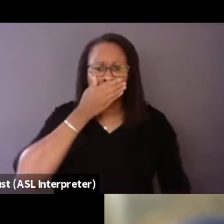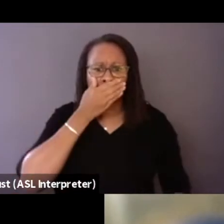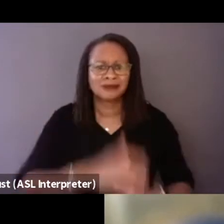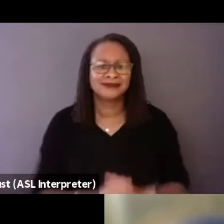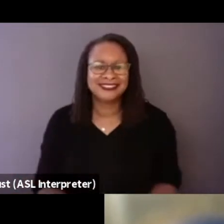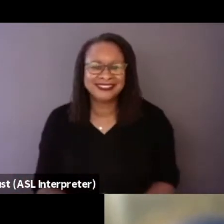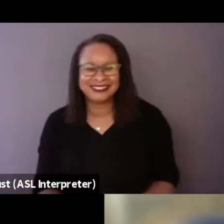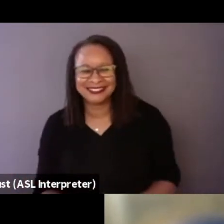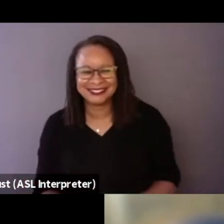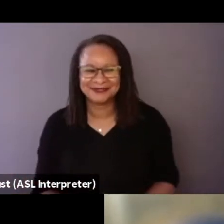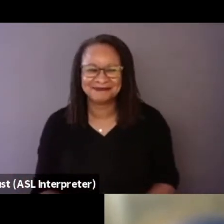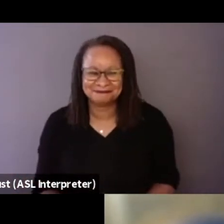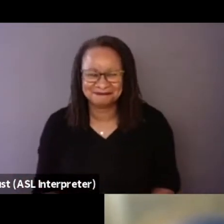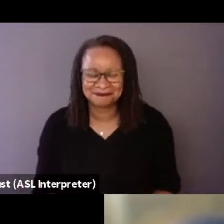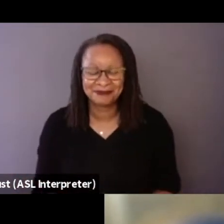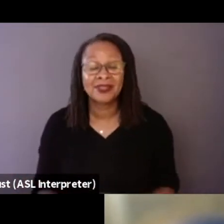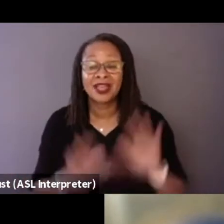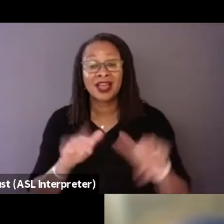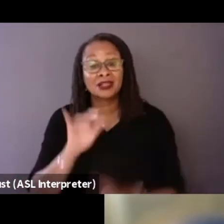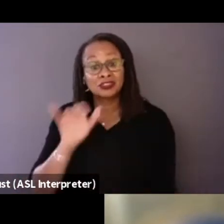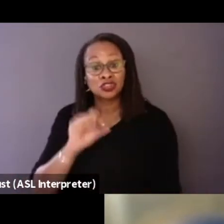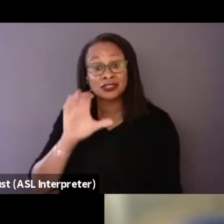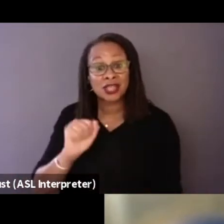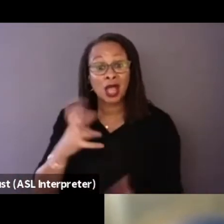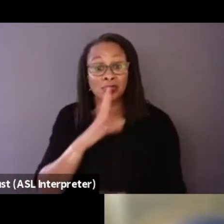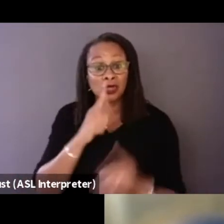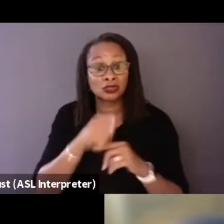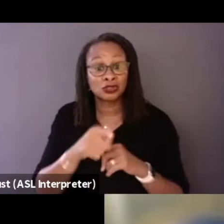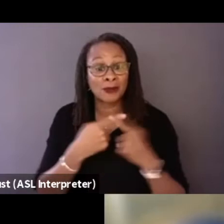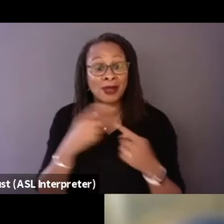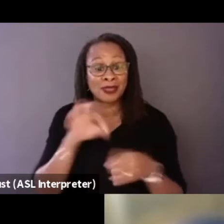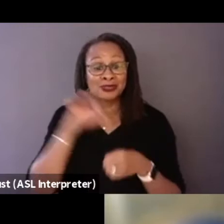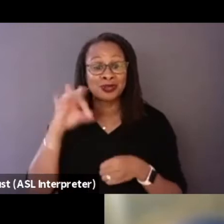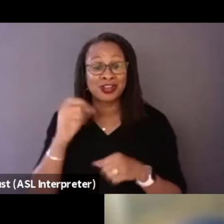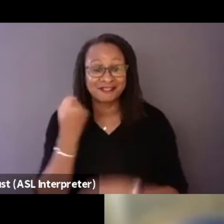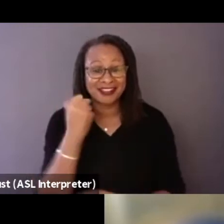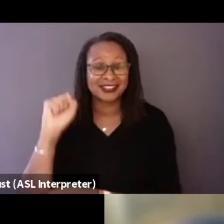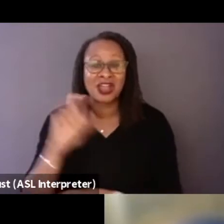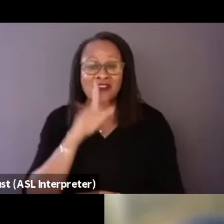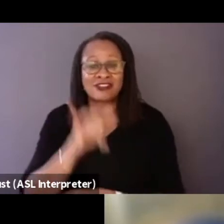Jessica, I want to talk to you about the spirit of activism that I've really seen throughout the class.